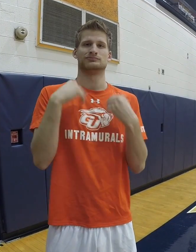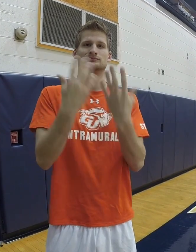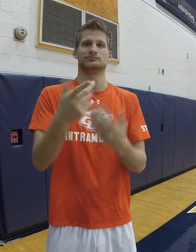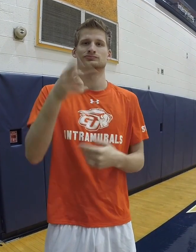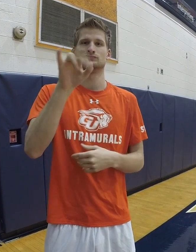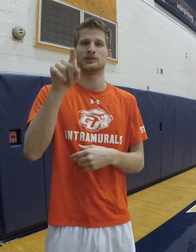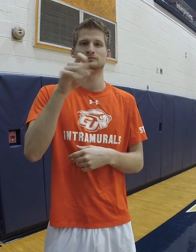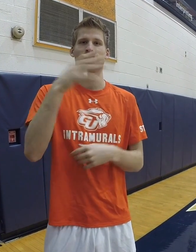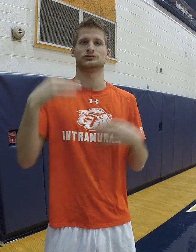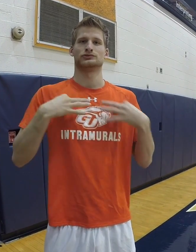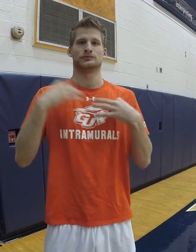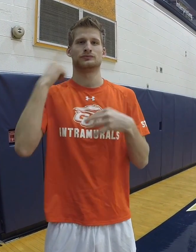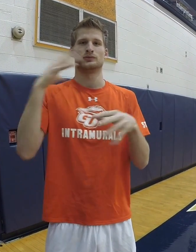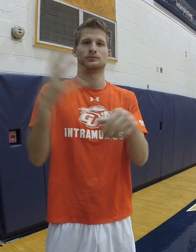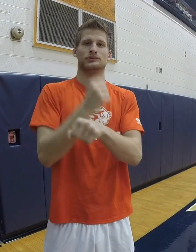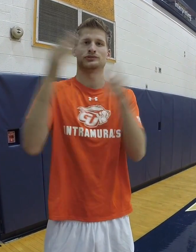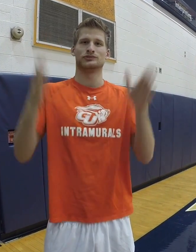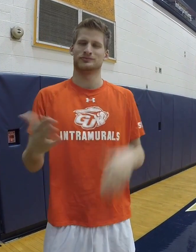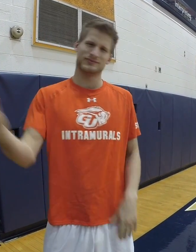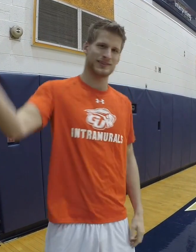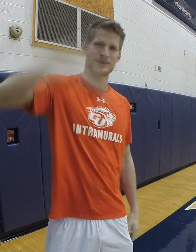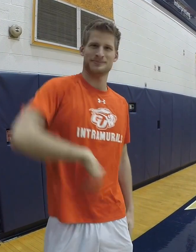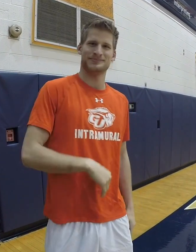Intramural program will provide prizes/t-shirt for championship team! COME!